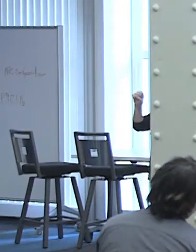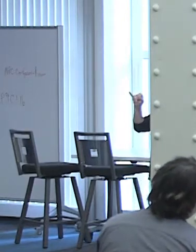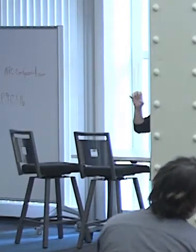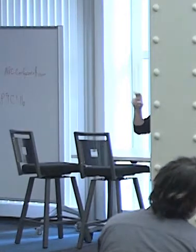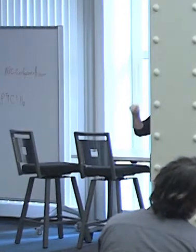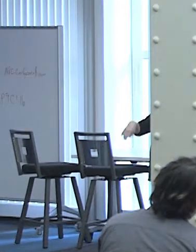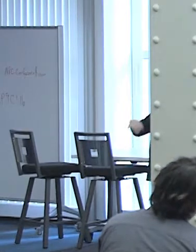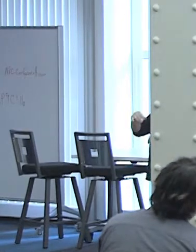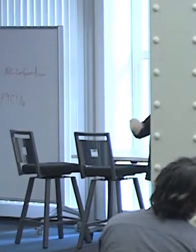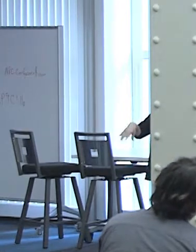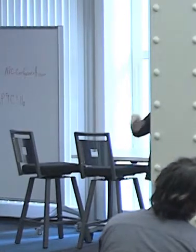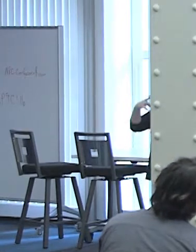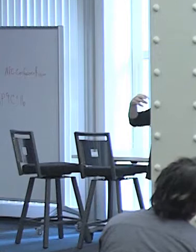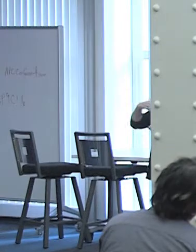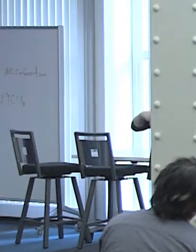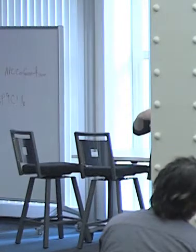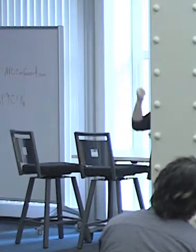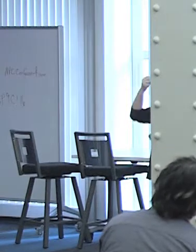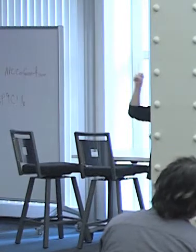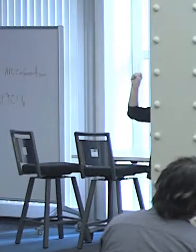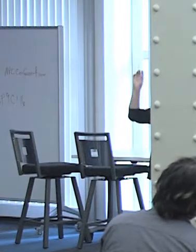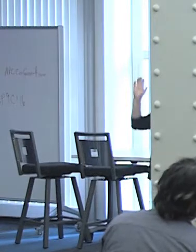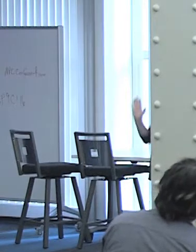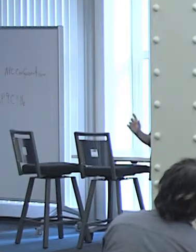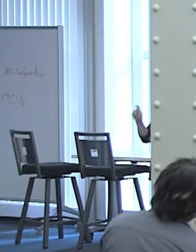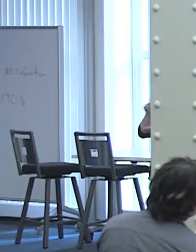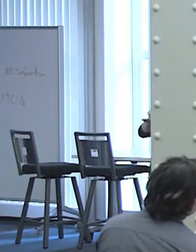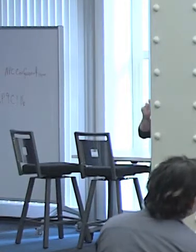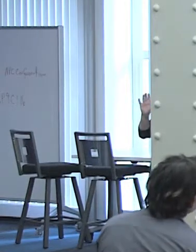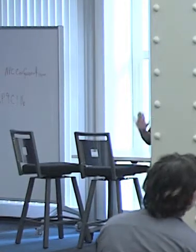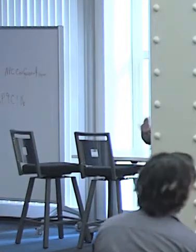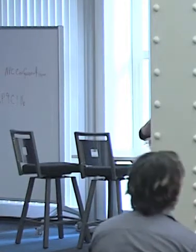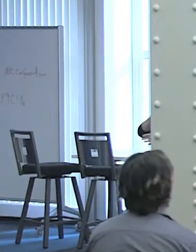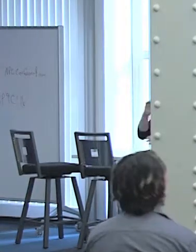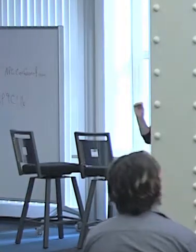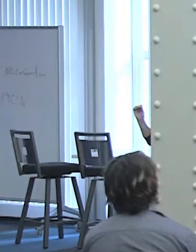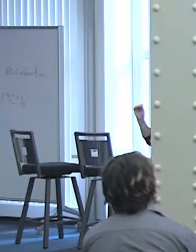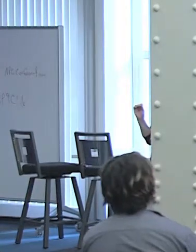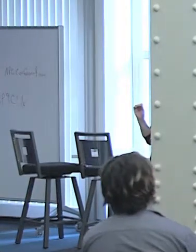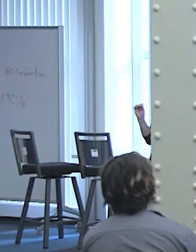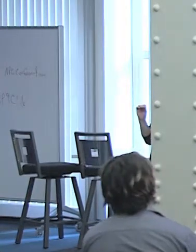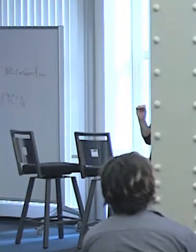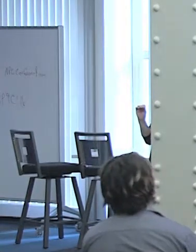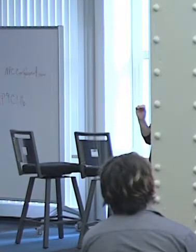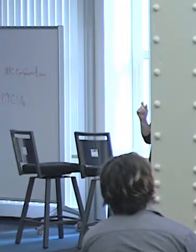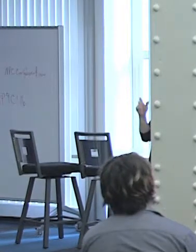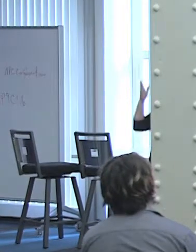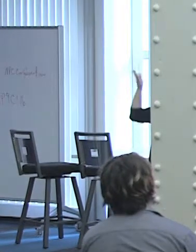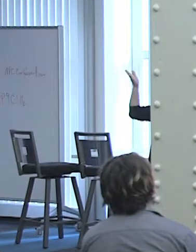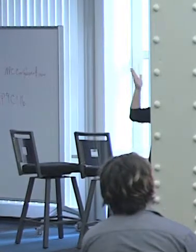autistic activist, writer and speaker whose work has largely focused